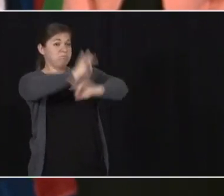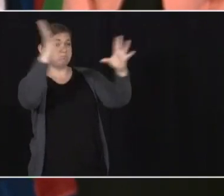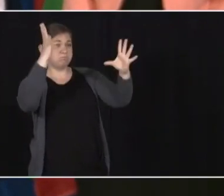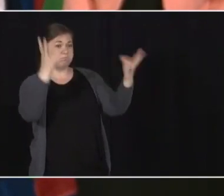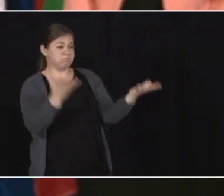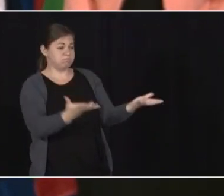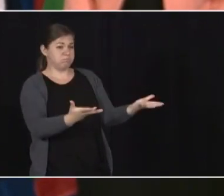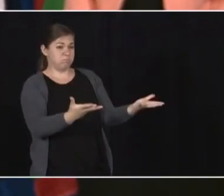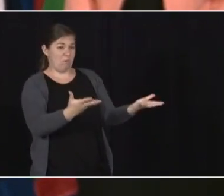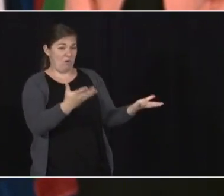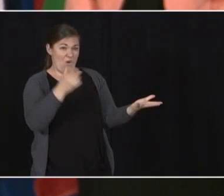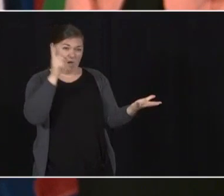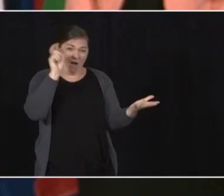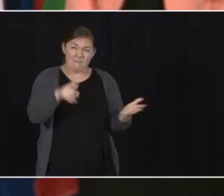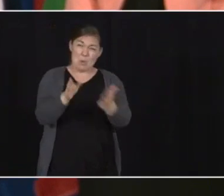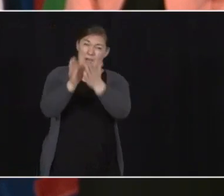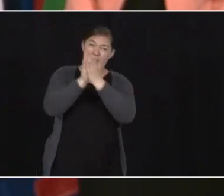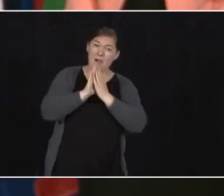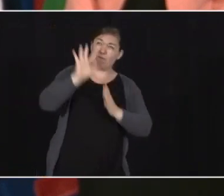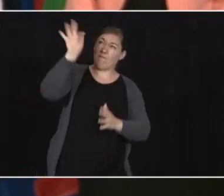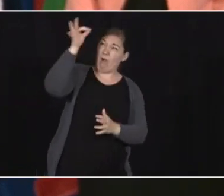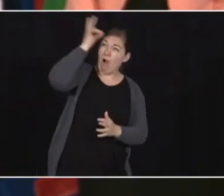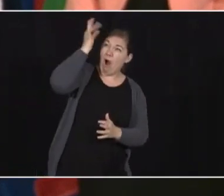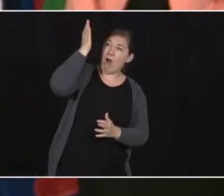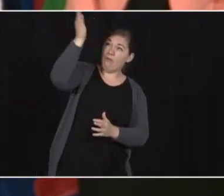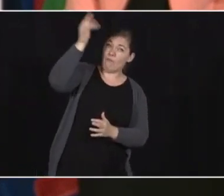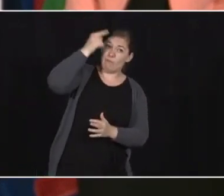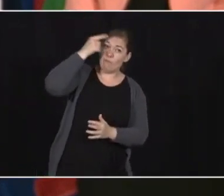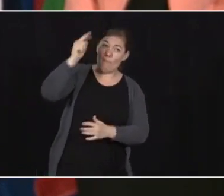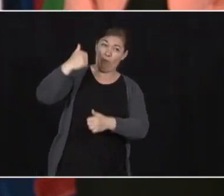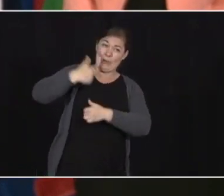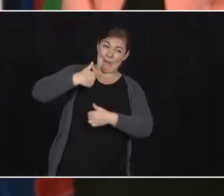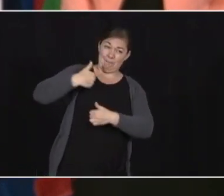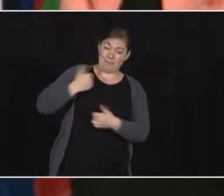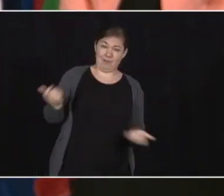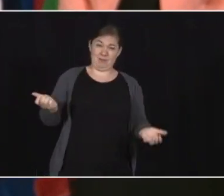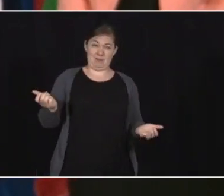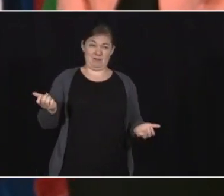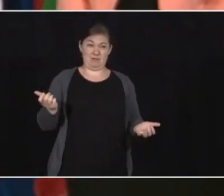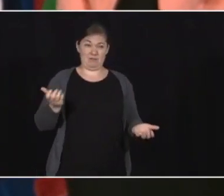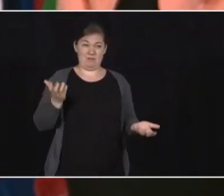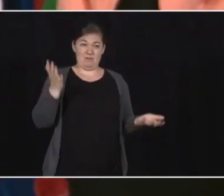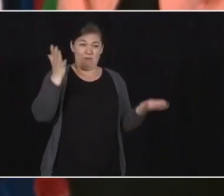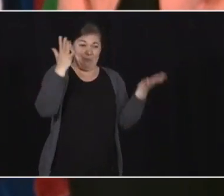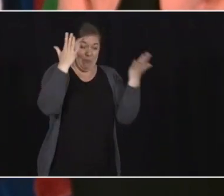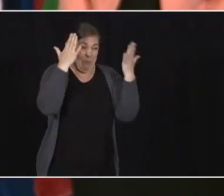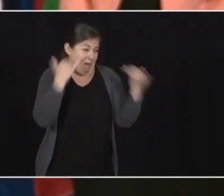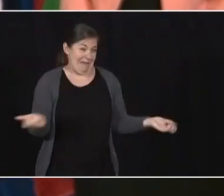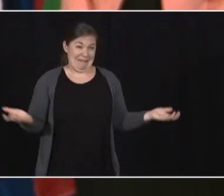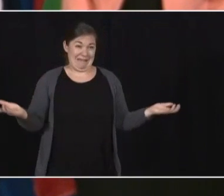that required you to ask the federal government to send in the military, why in the name of